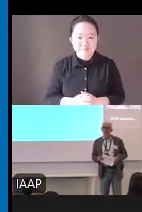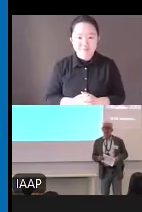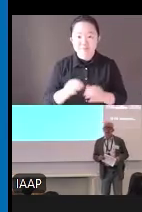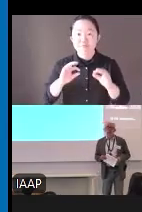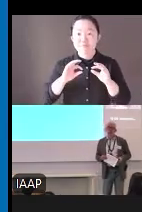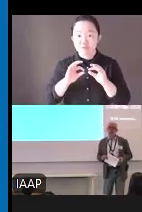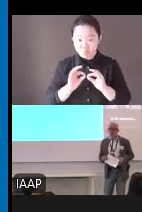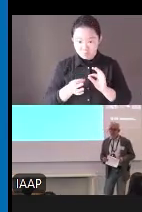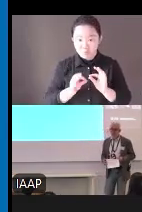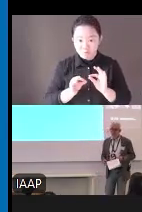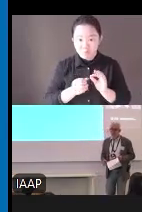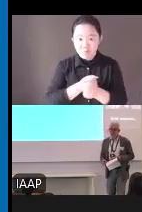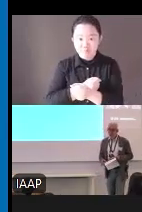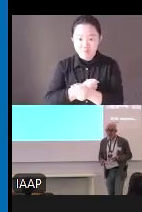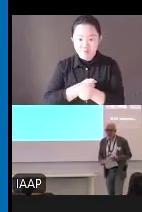A few words about our work,